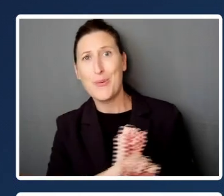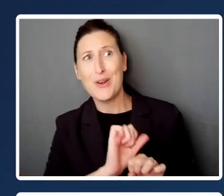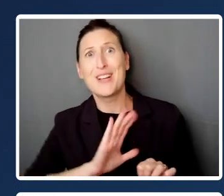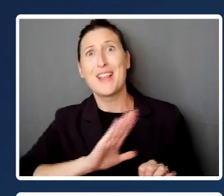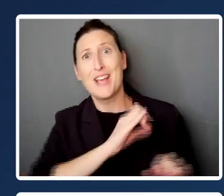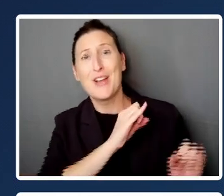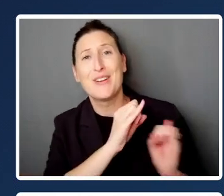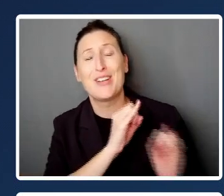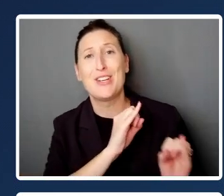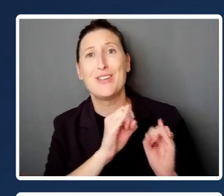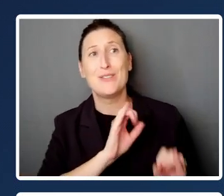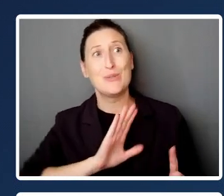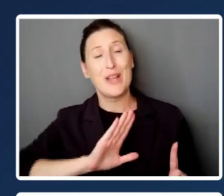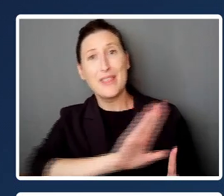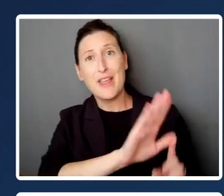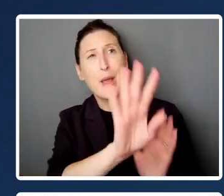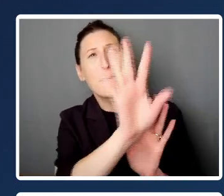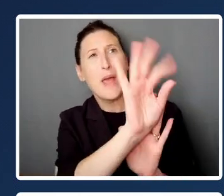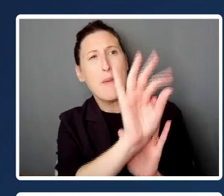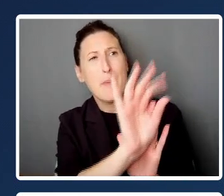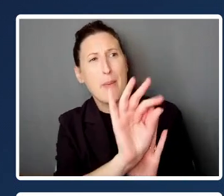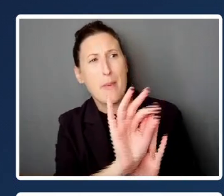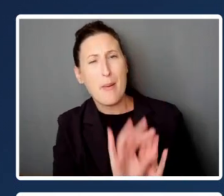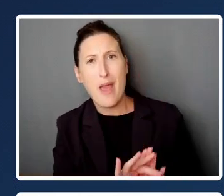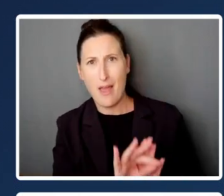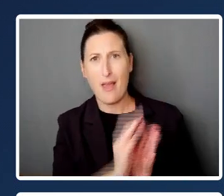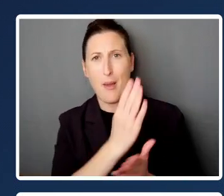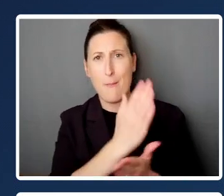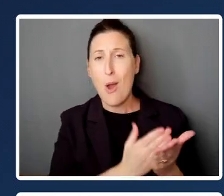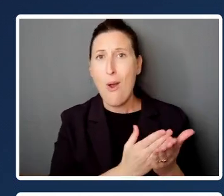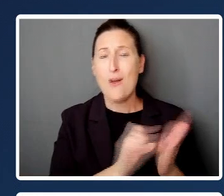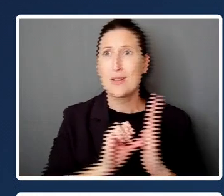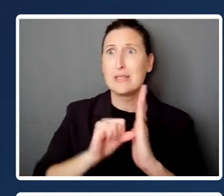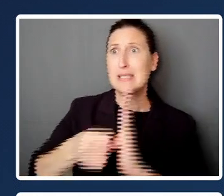decided what parts of the interviews they wanted to showcase. And so,